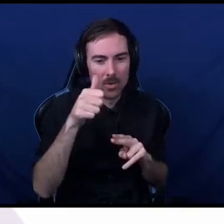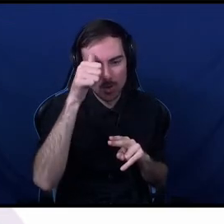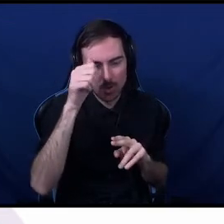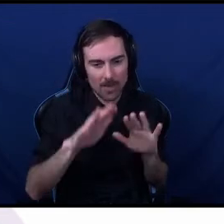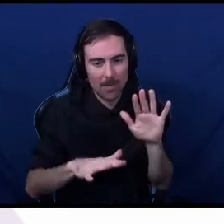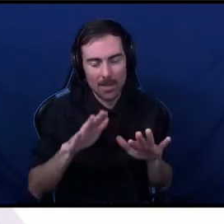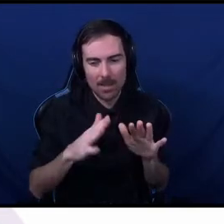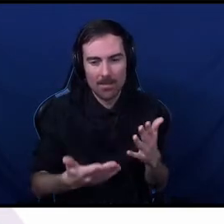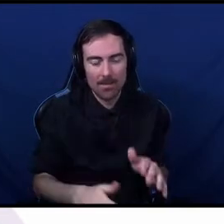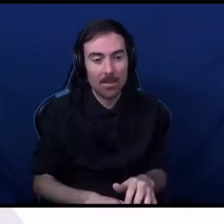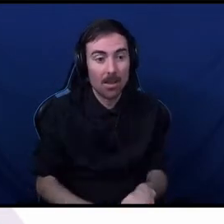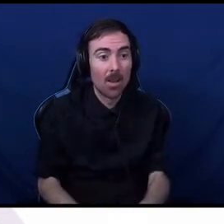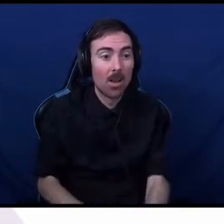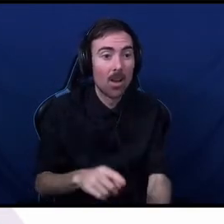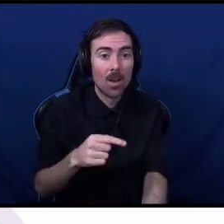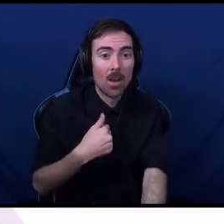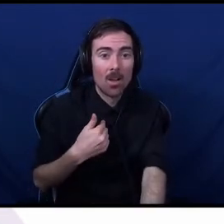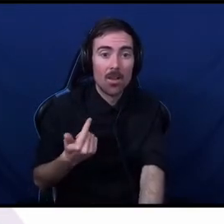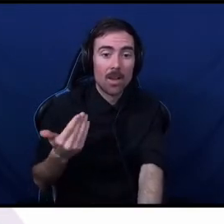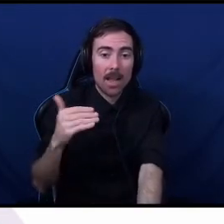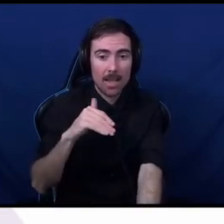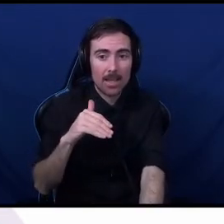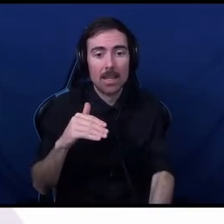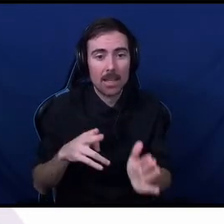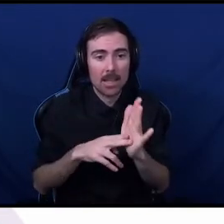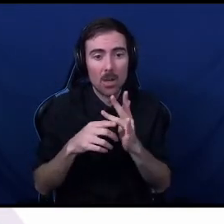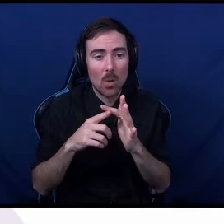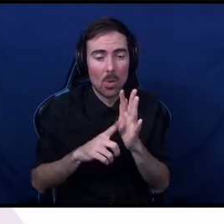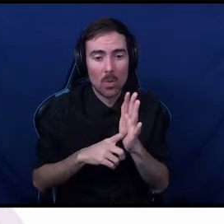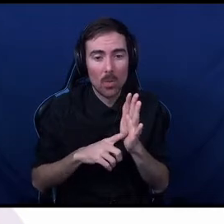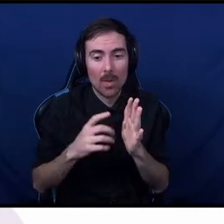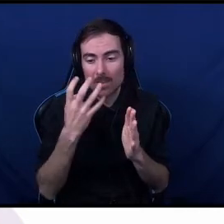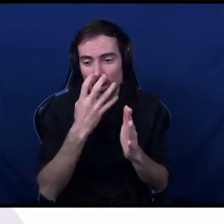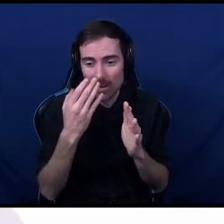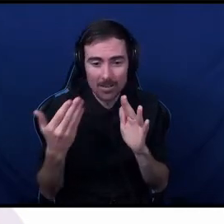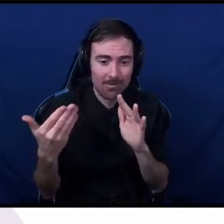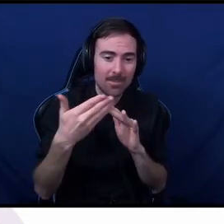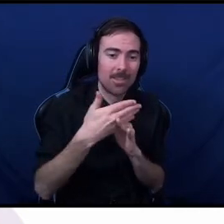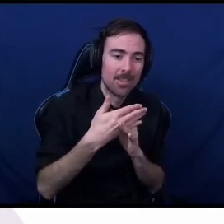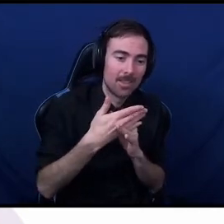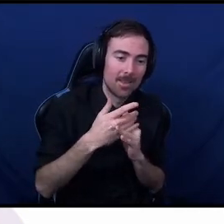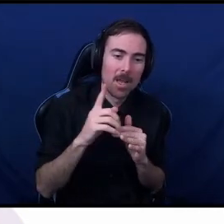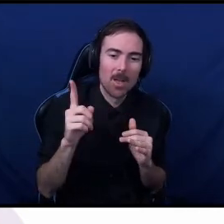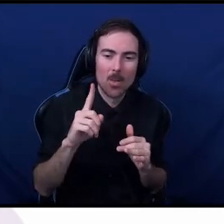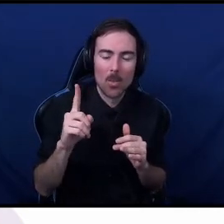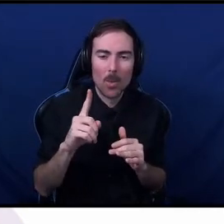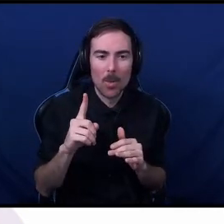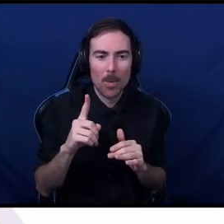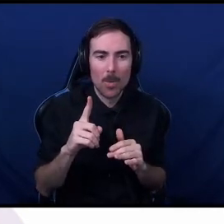Yeah, I was gonna just say, sorry, jumping in there. What is the thing that people with disabilities value?